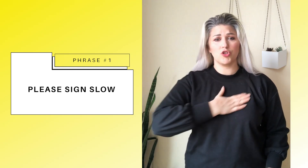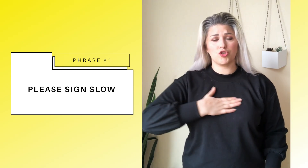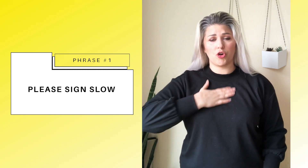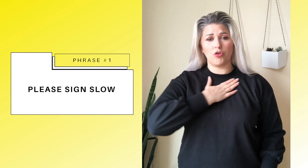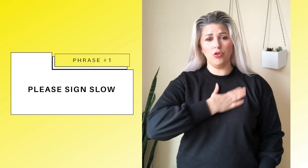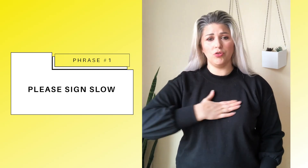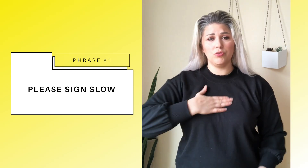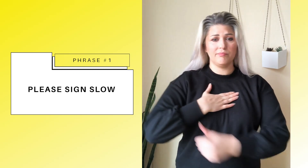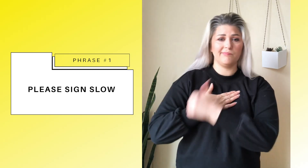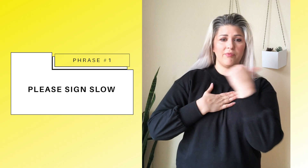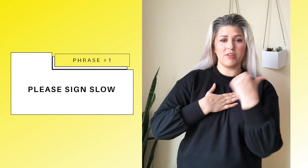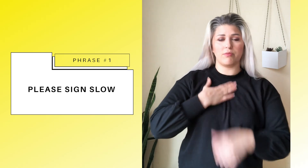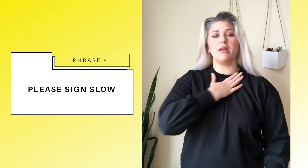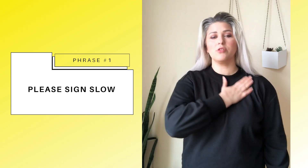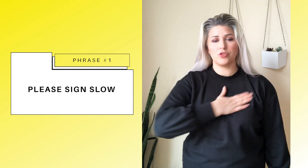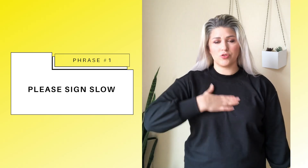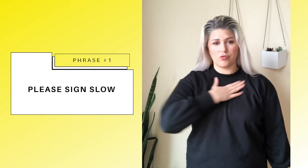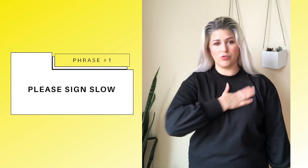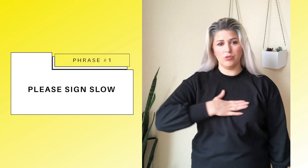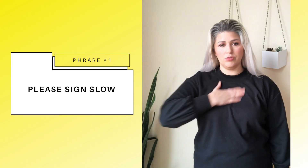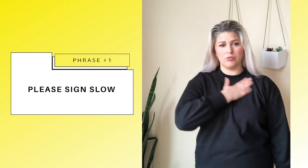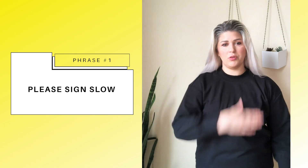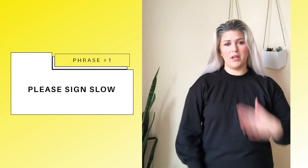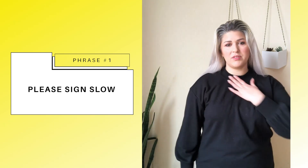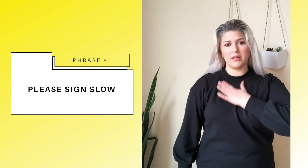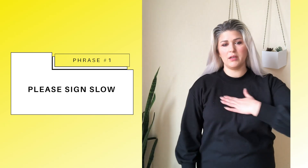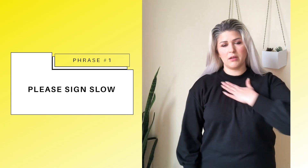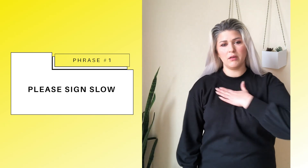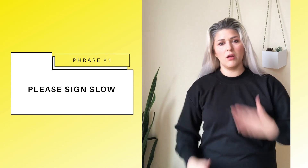Circle this way. Circle. So left-handed here,